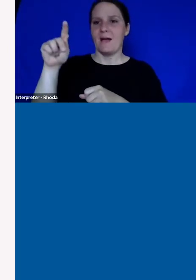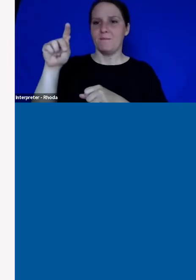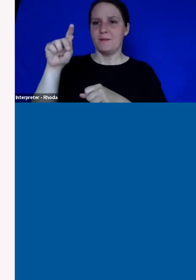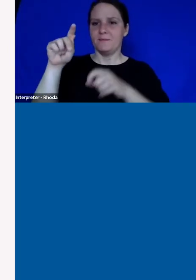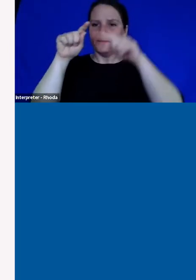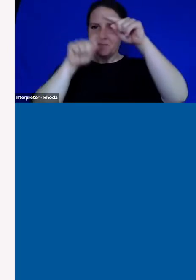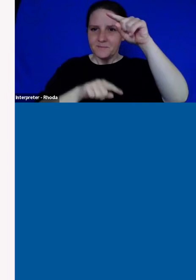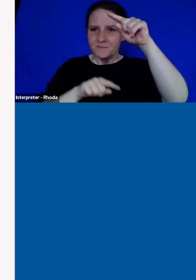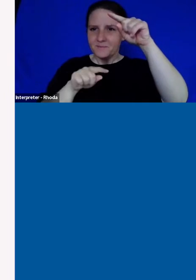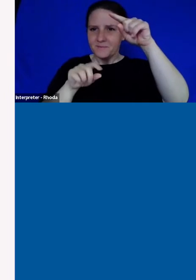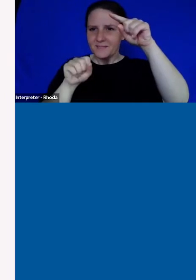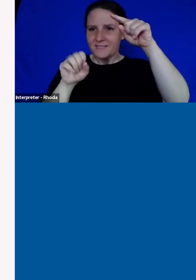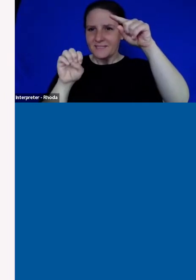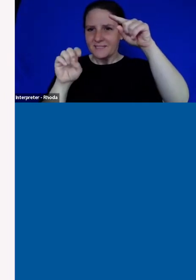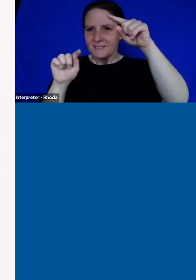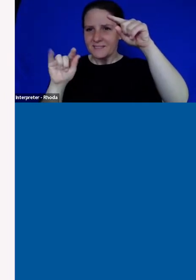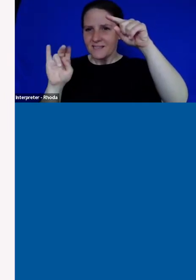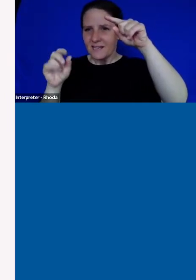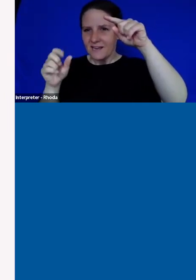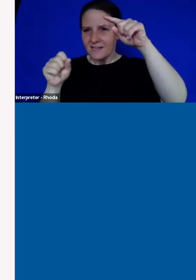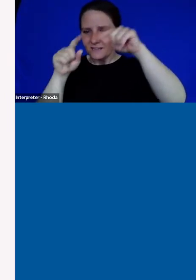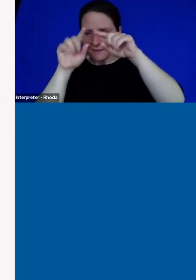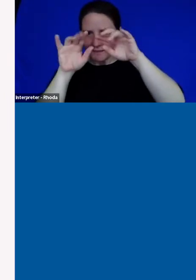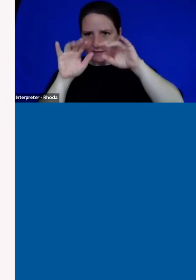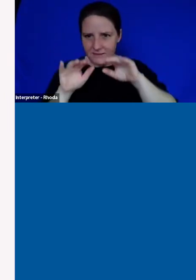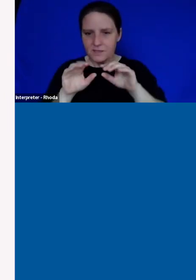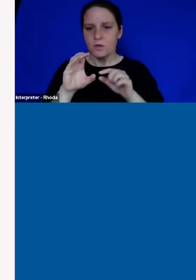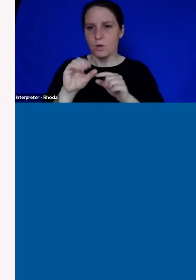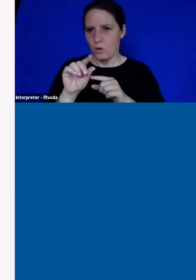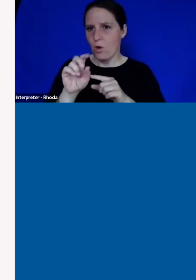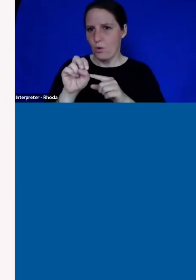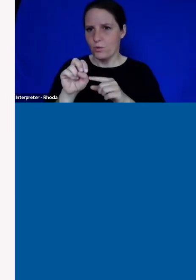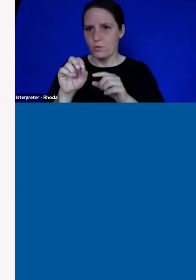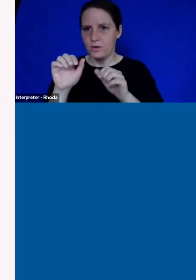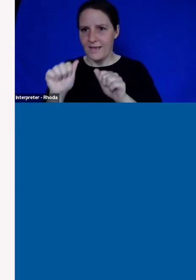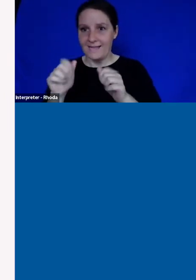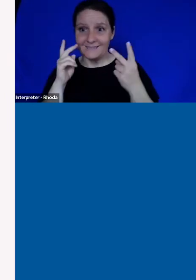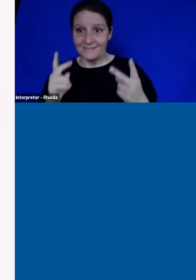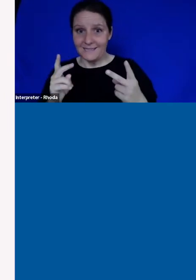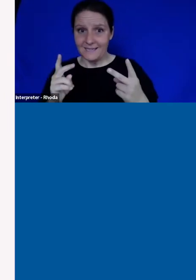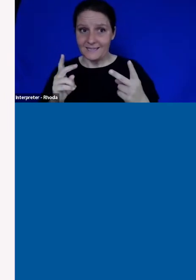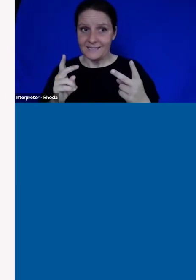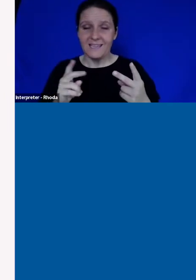but as I said, not all screen readers pick this up, which is why we do image descriptions.